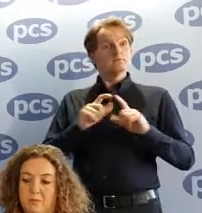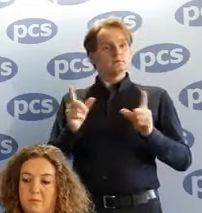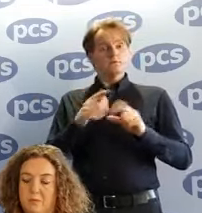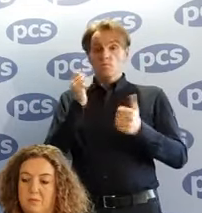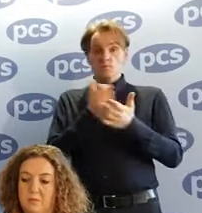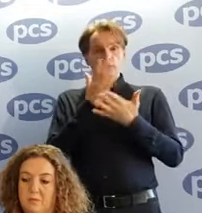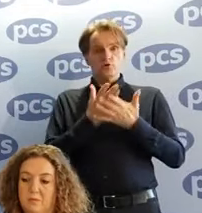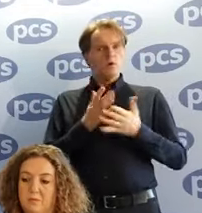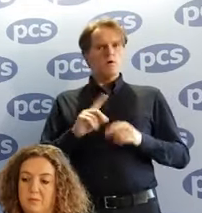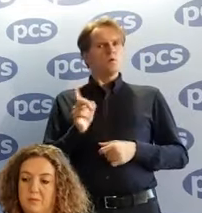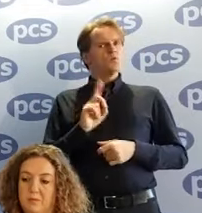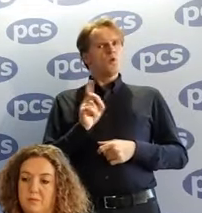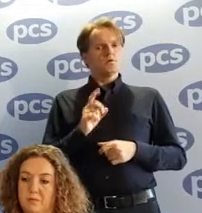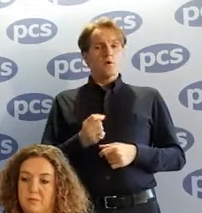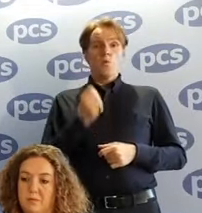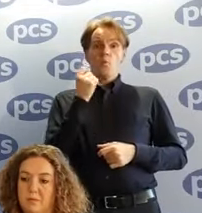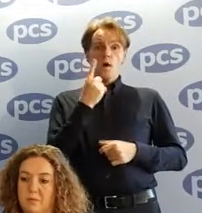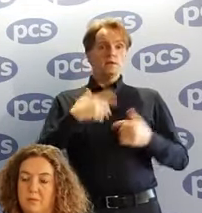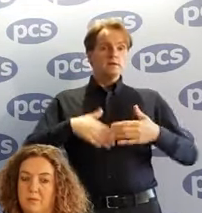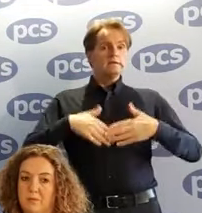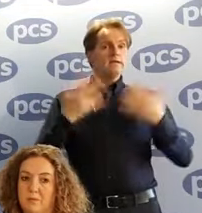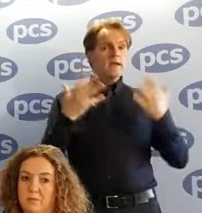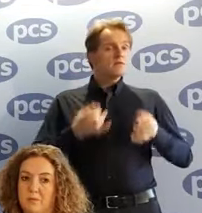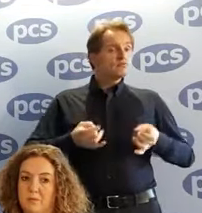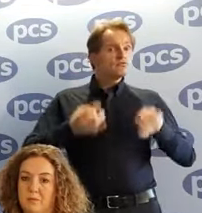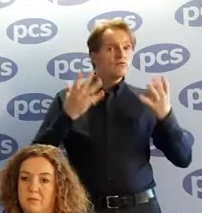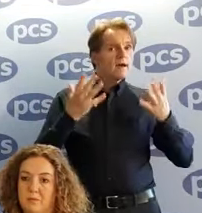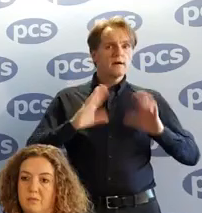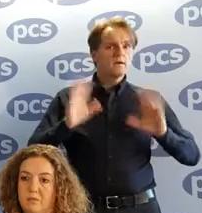strike it is actually designed to cause the most pressure on the government and